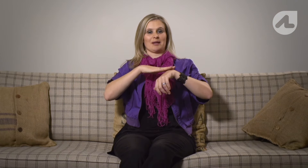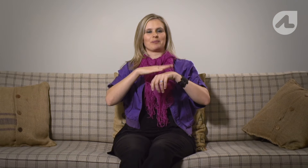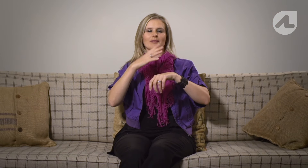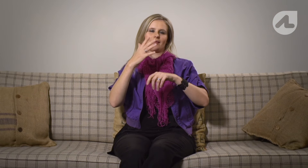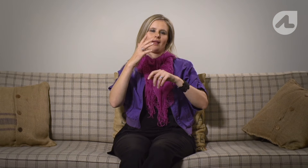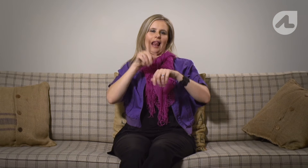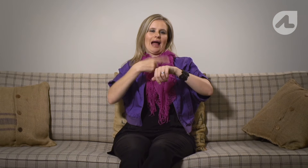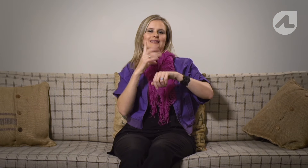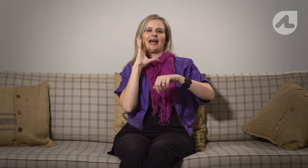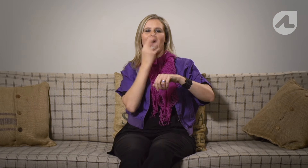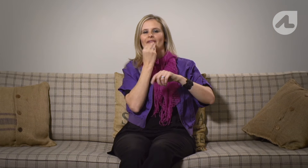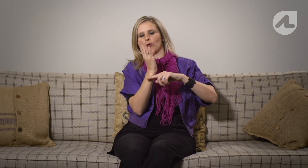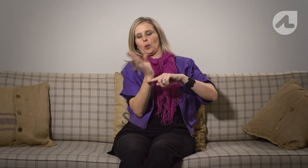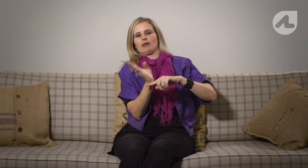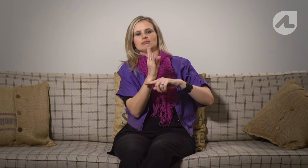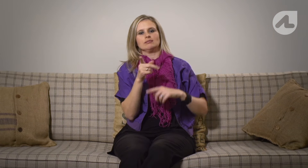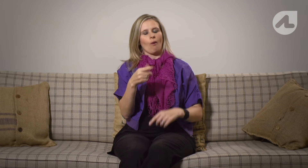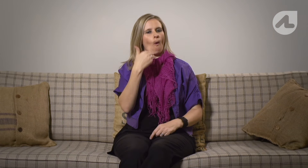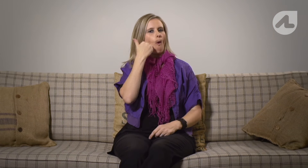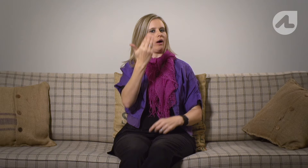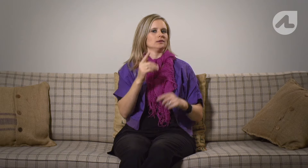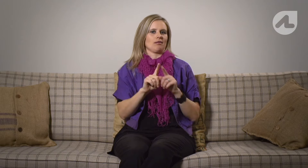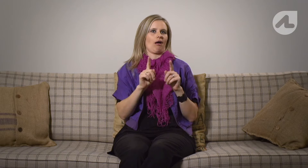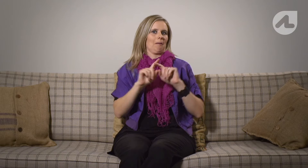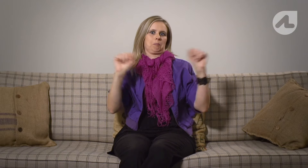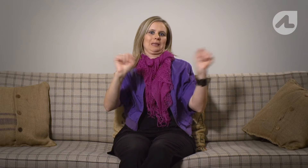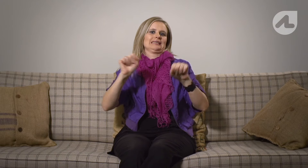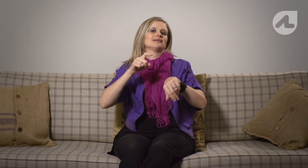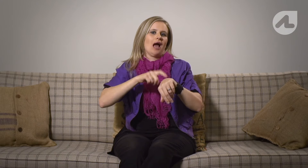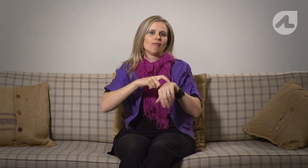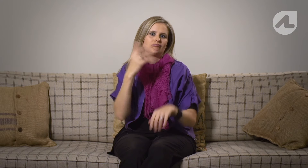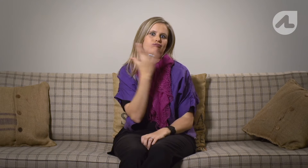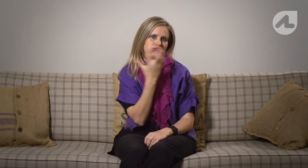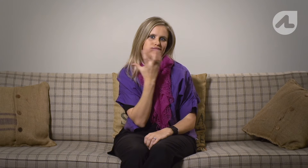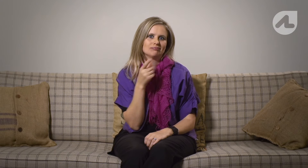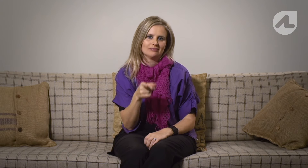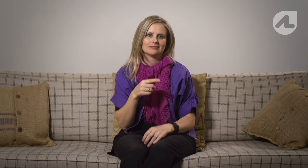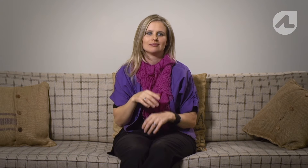At dinner time, late afternoon - it's always a really busy time, always just so busy.